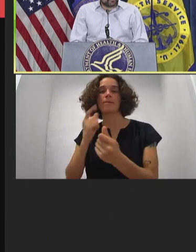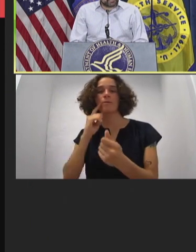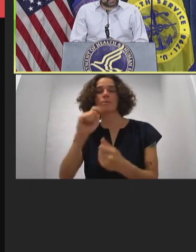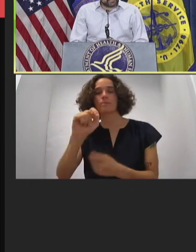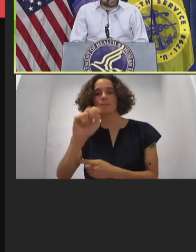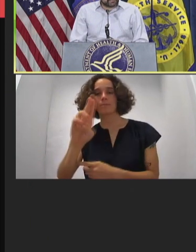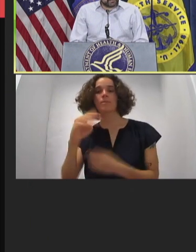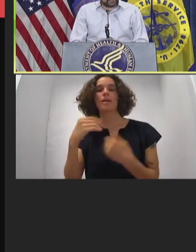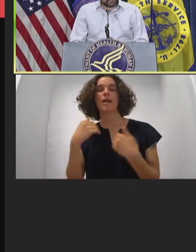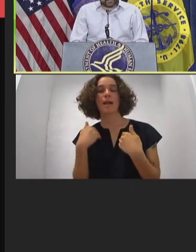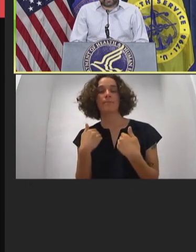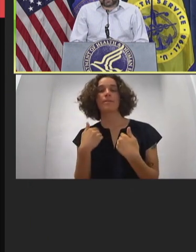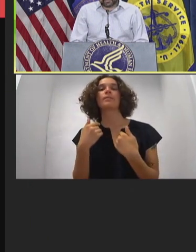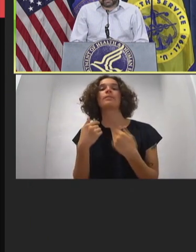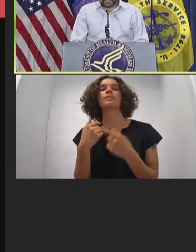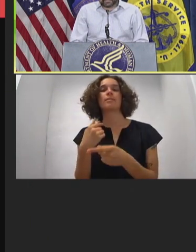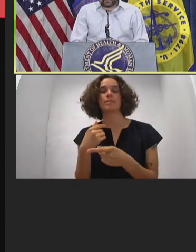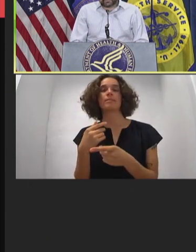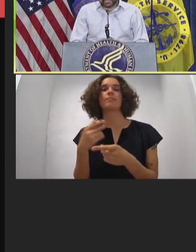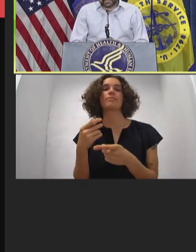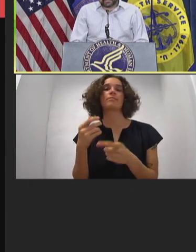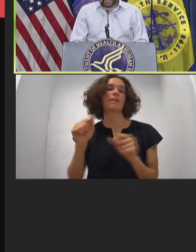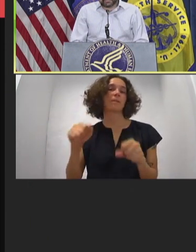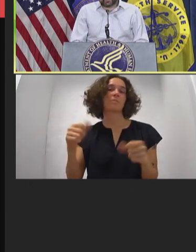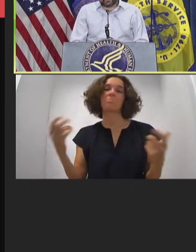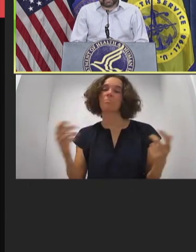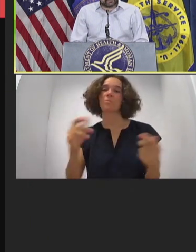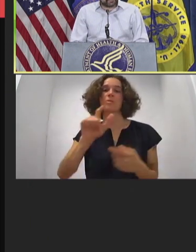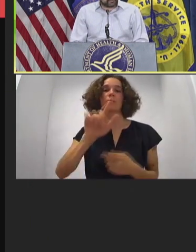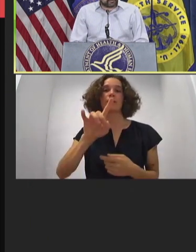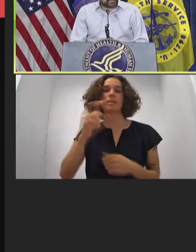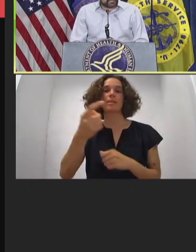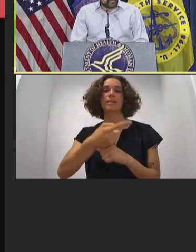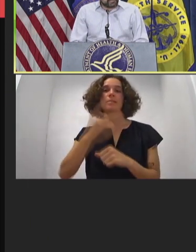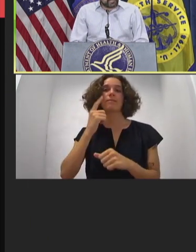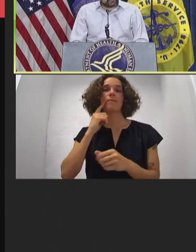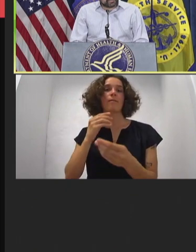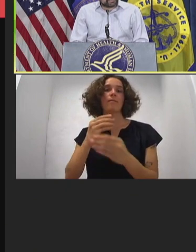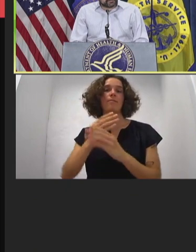which is as short as taking 28 days of preventive therapy. And work is underway